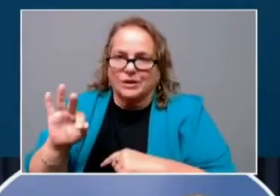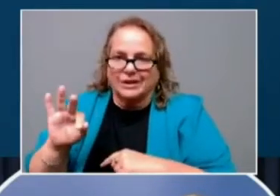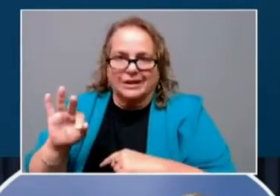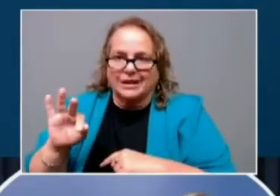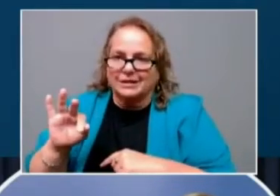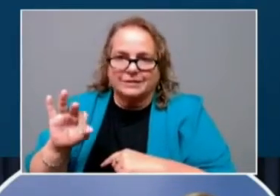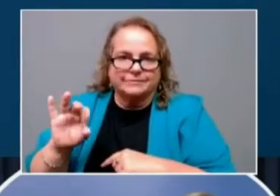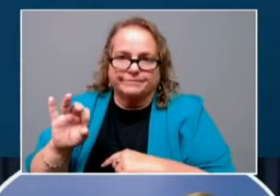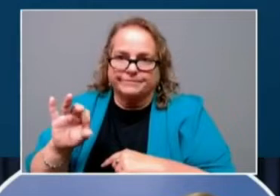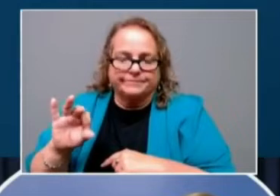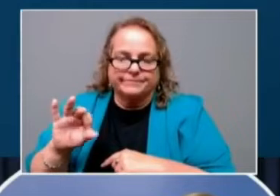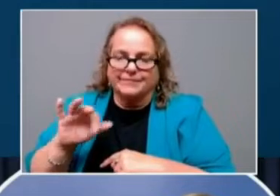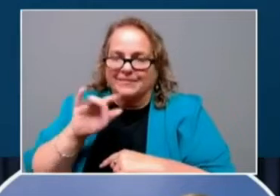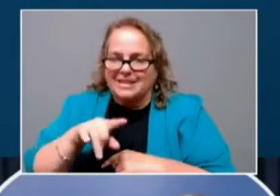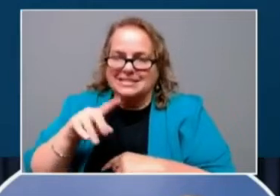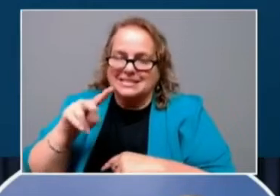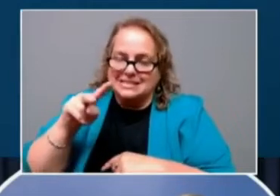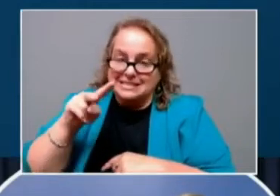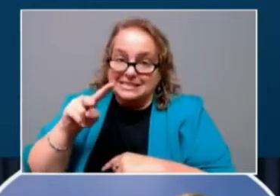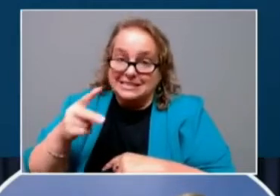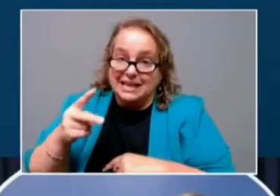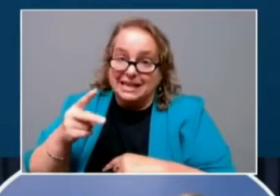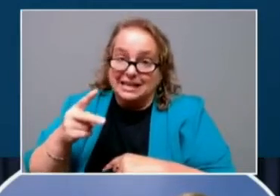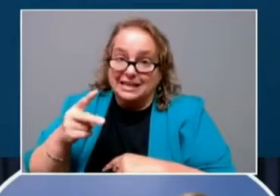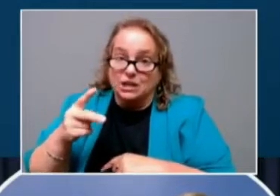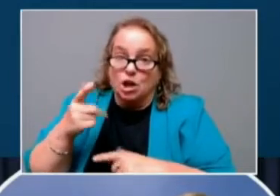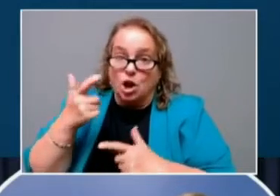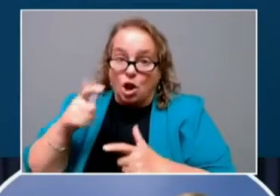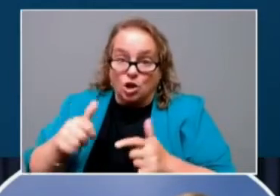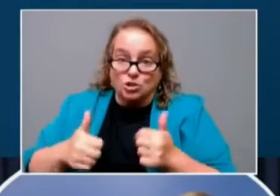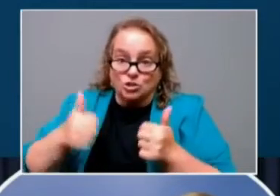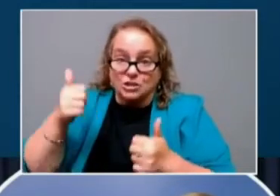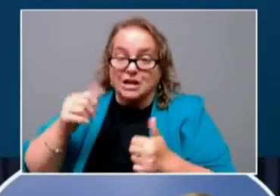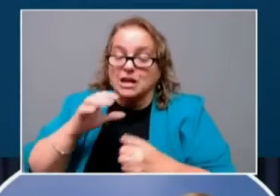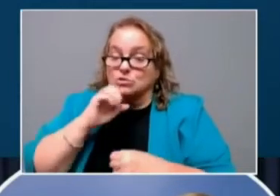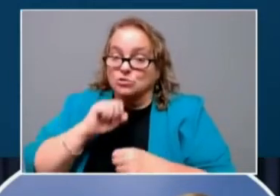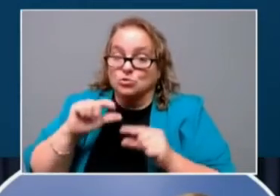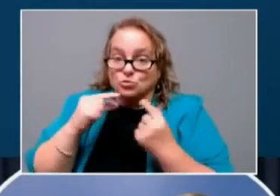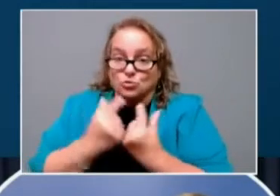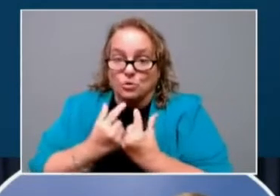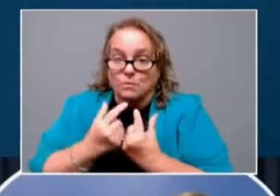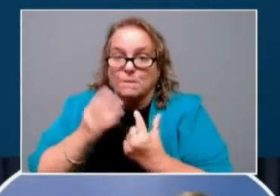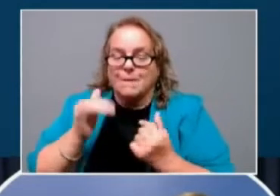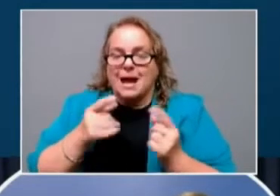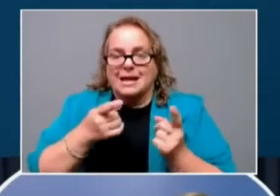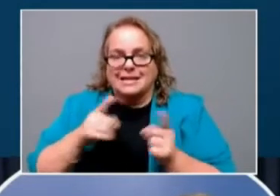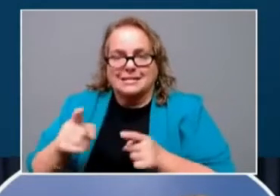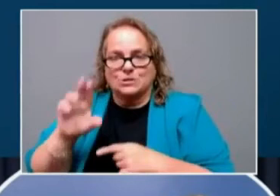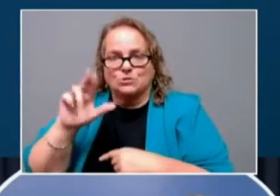second largest age group by incident rate That we see. In other words,